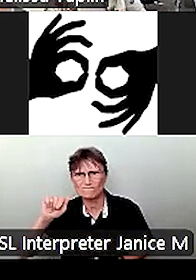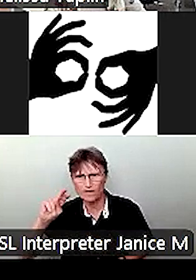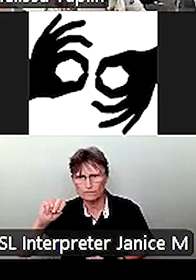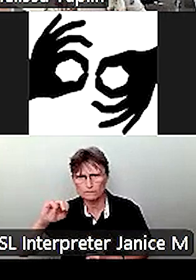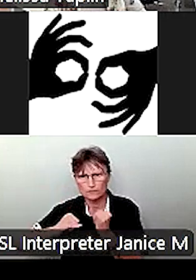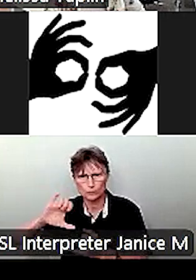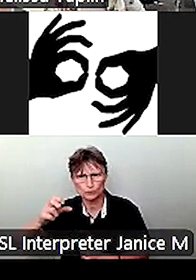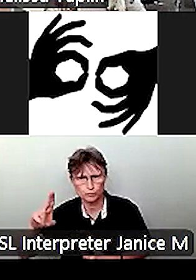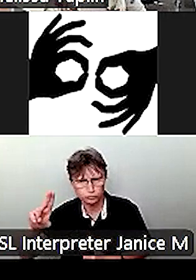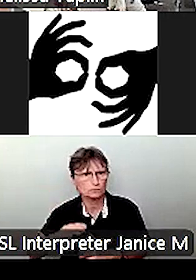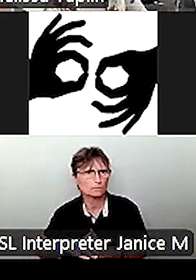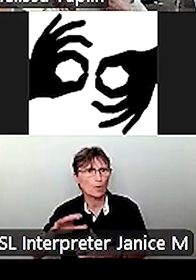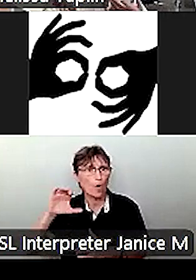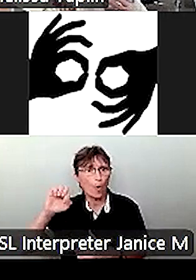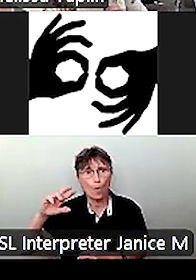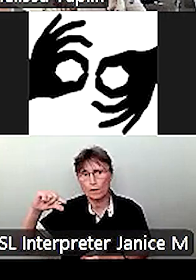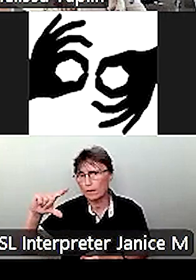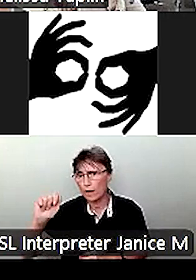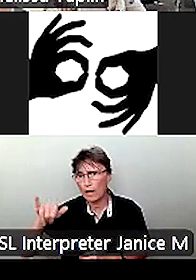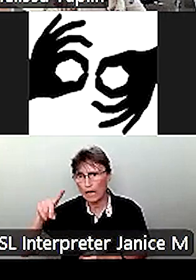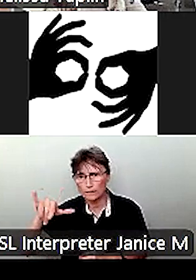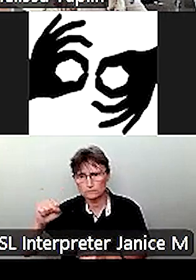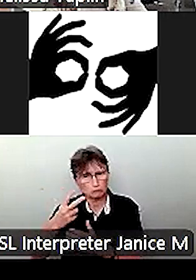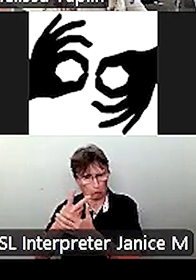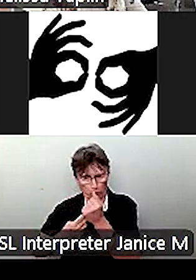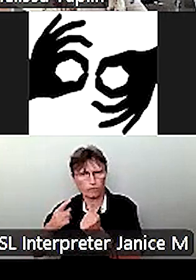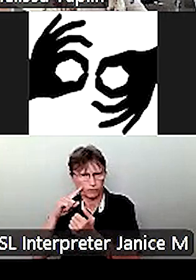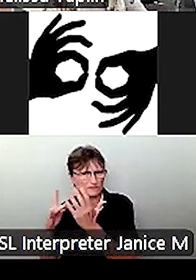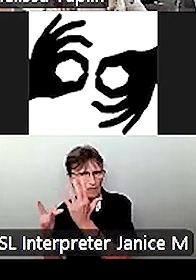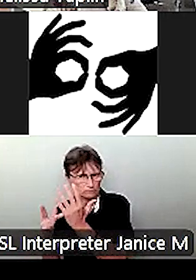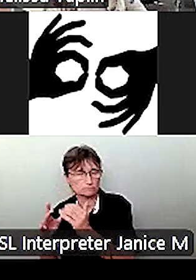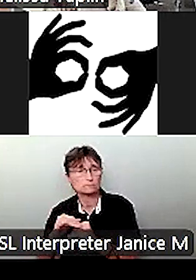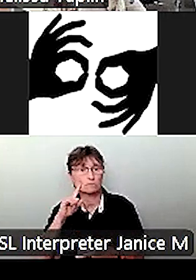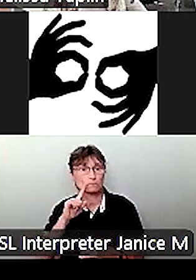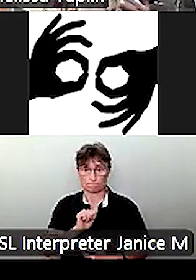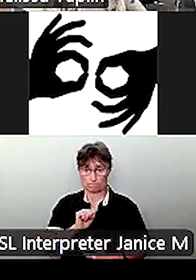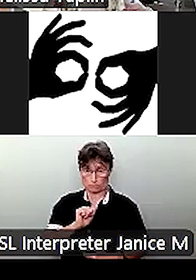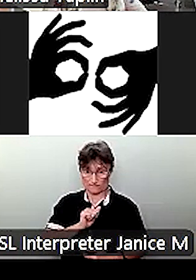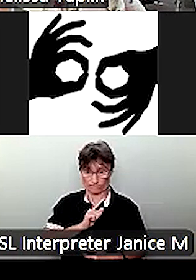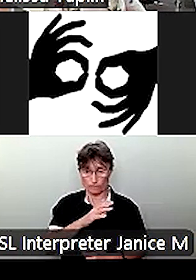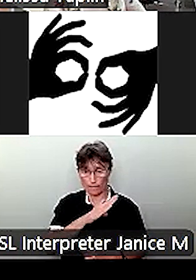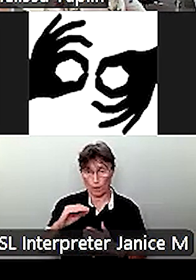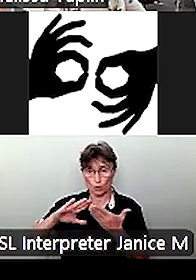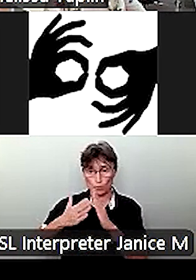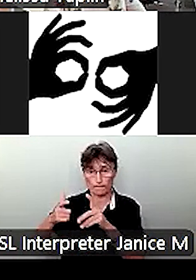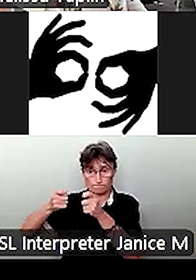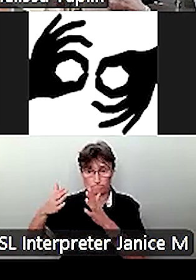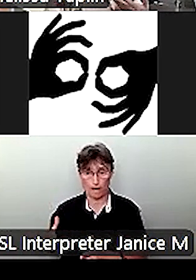Gladys. Myself and Community Investment Manager Allen Rosales, who's also joined us today,